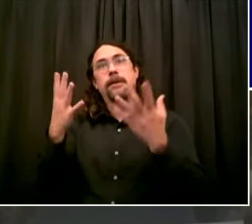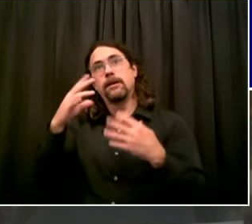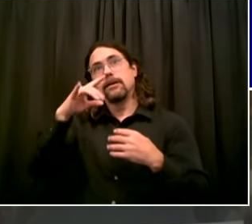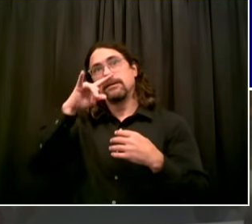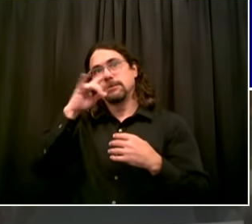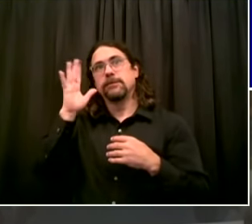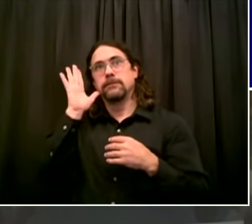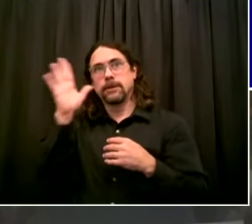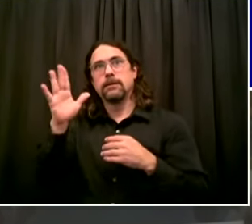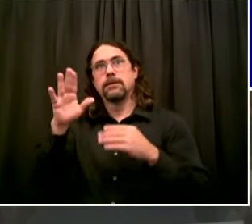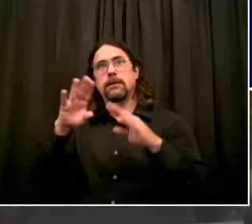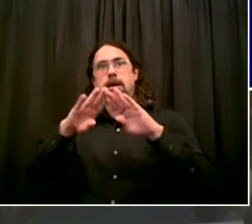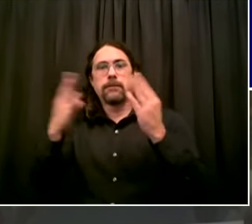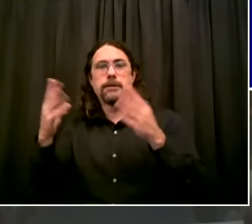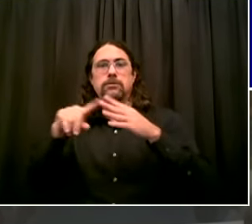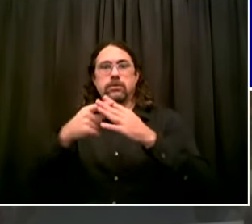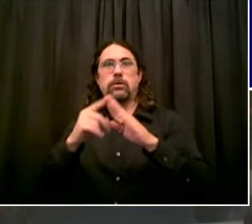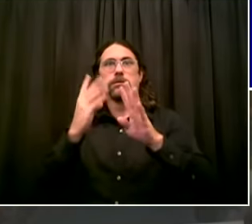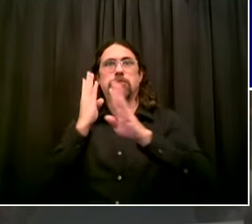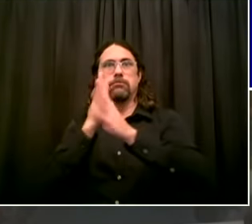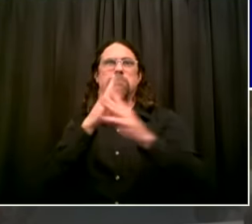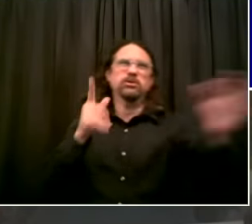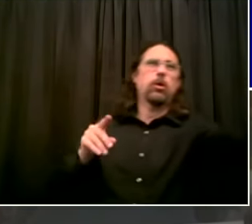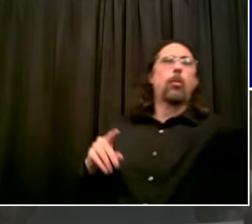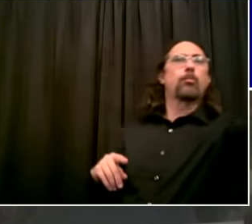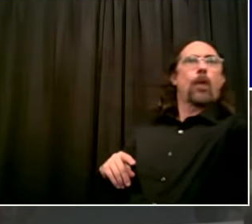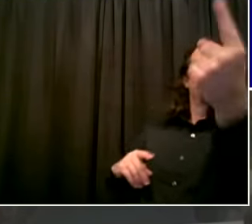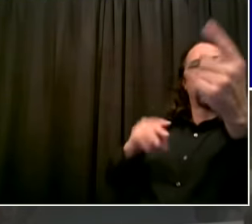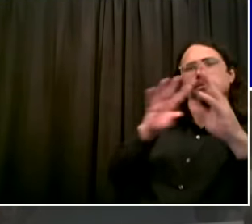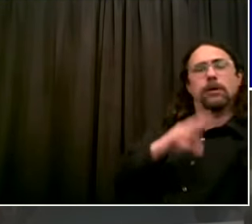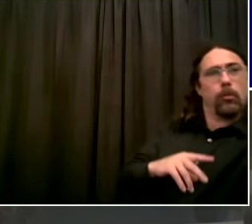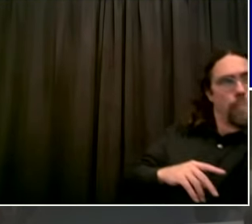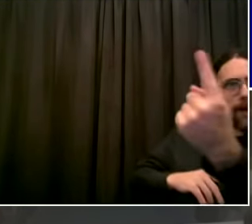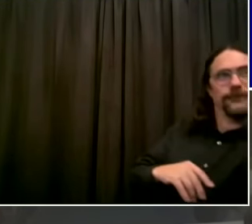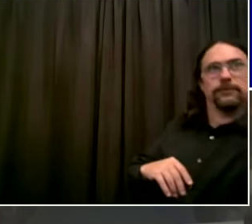ARE READY FOR THEM TO BE BAK.C THE TEACHERS AND THE STAFF READY TO HAVE THE KIDS BACK AND TO SUPPORT THE